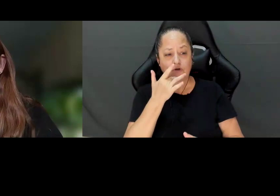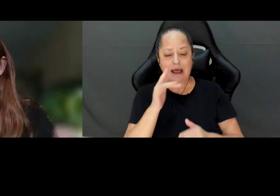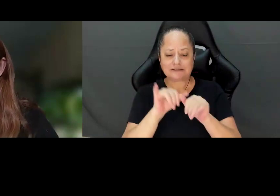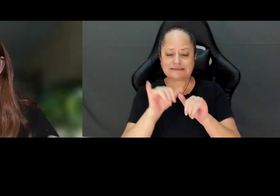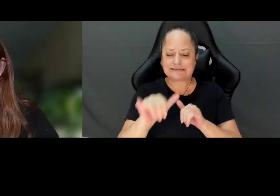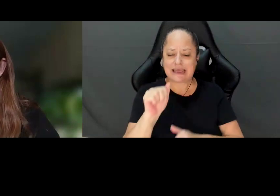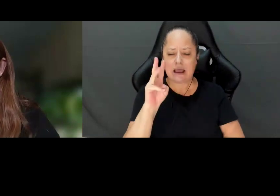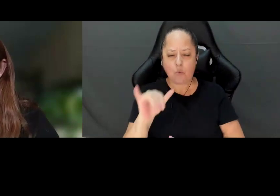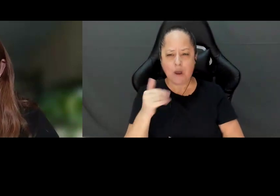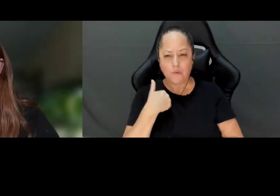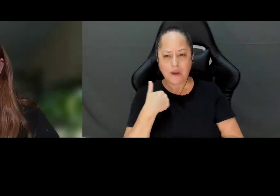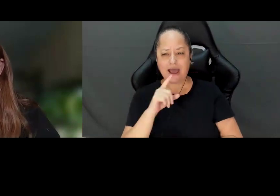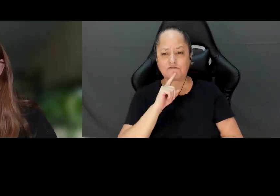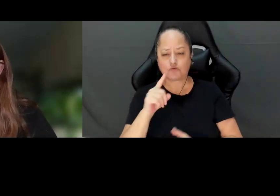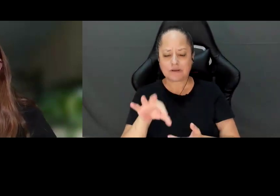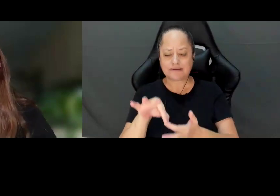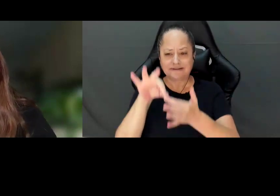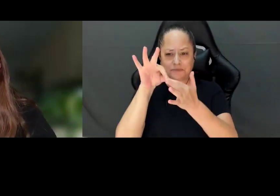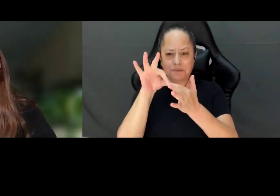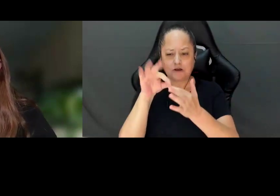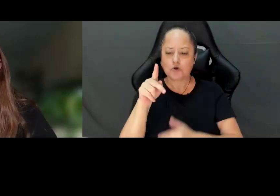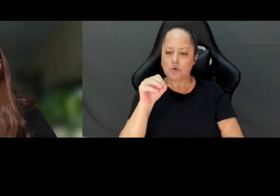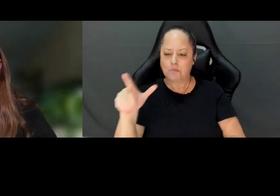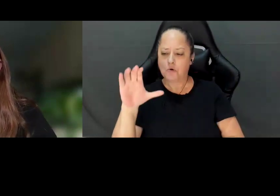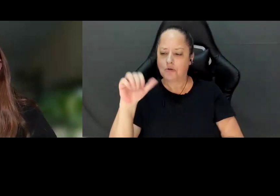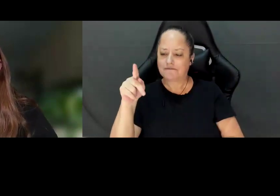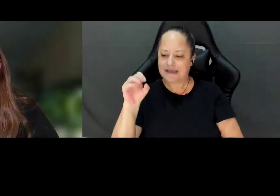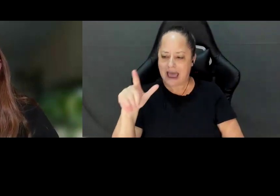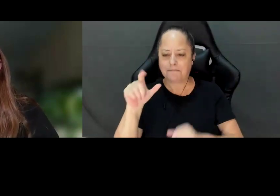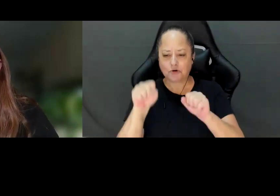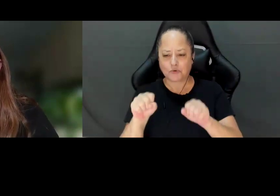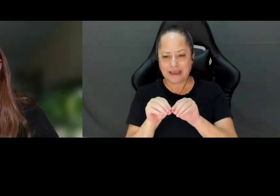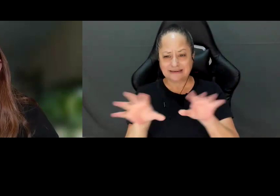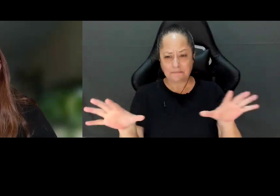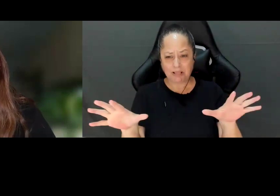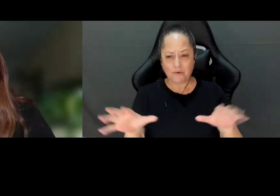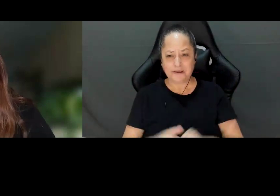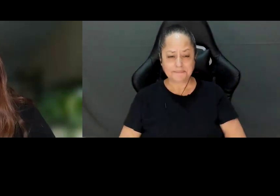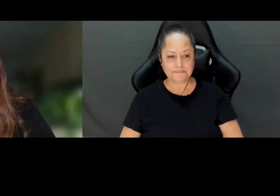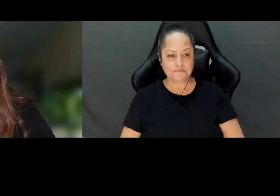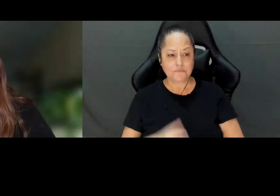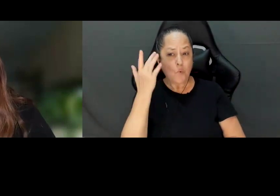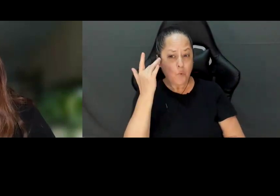because we have this special pool of capital that we are able to deploy. Why is it special?